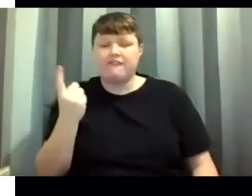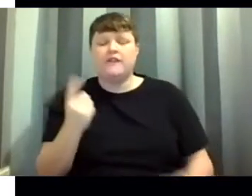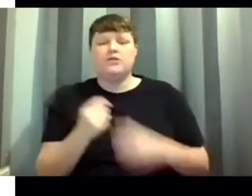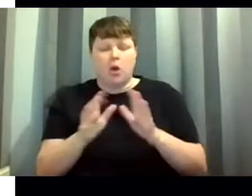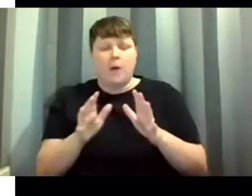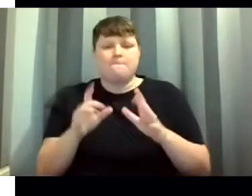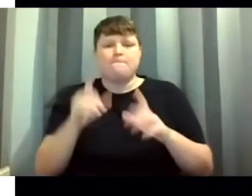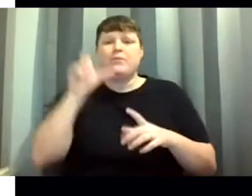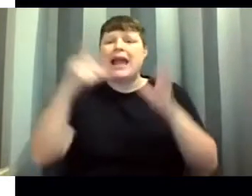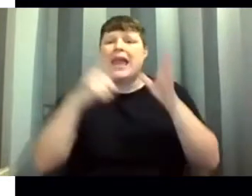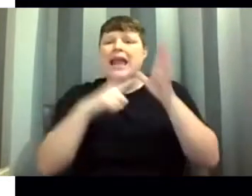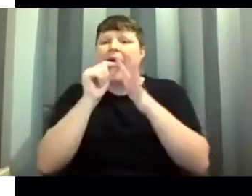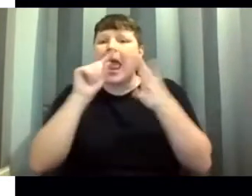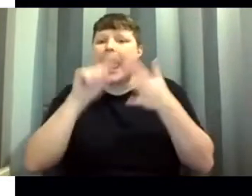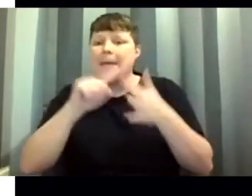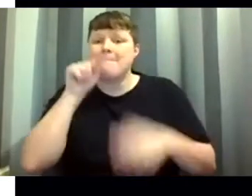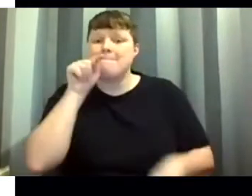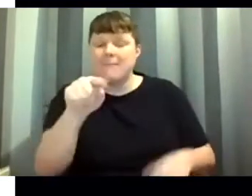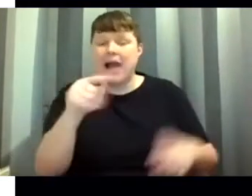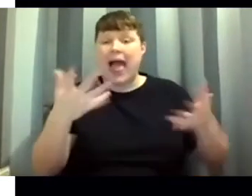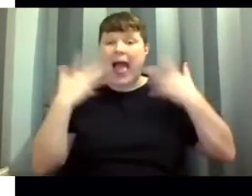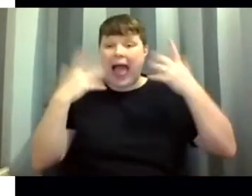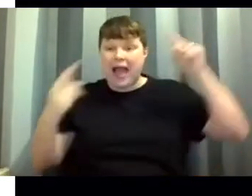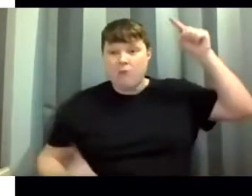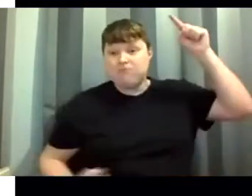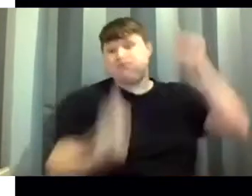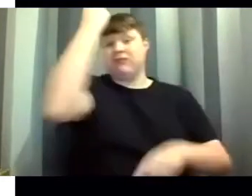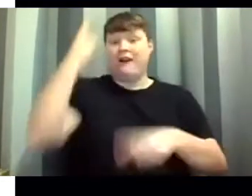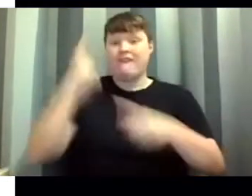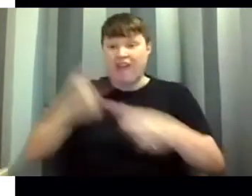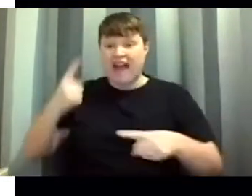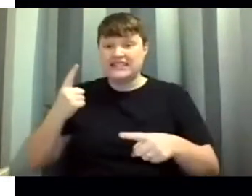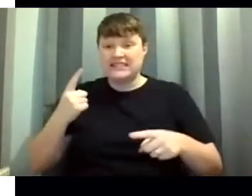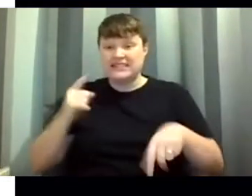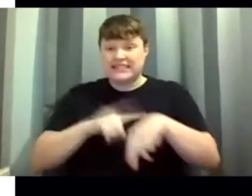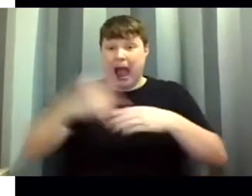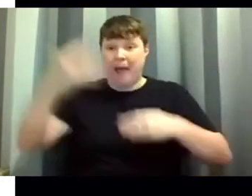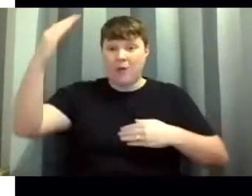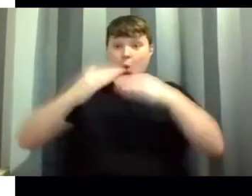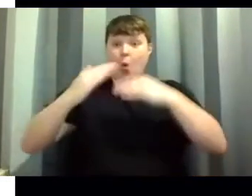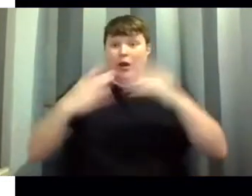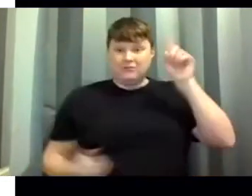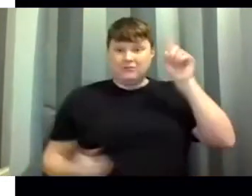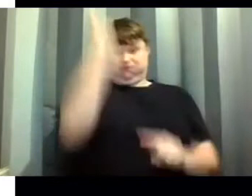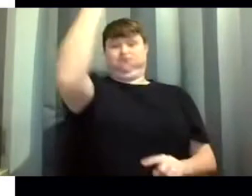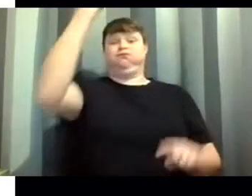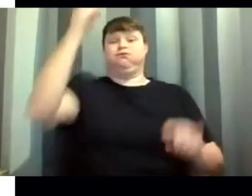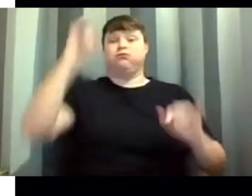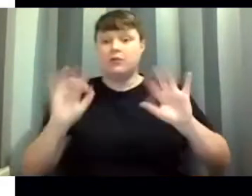this air is going up is really fast and it's also propagating at about the right speed for